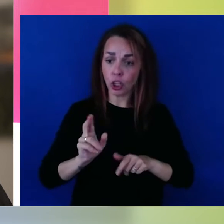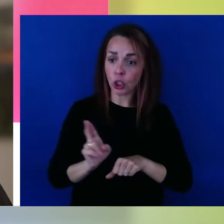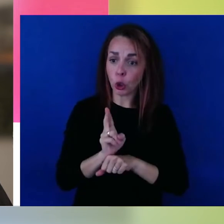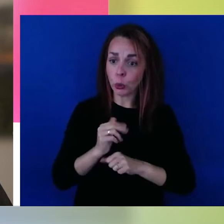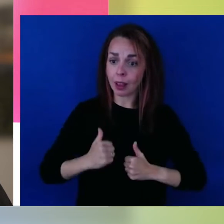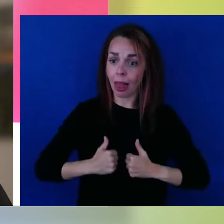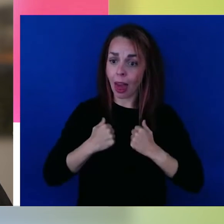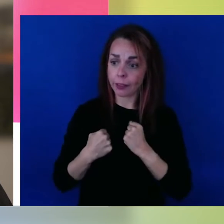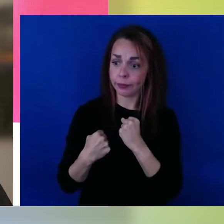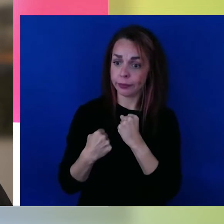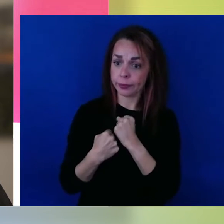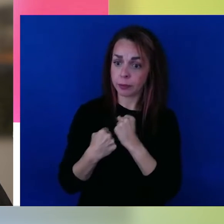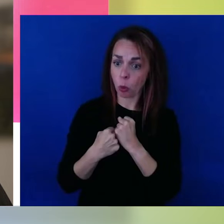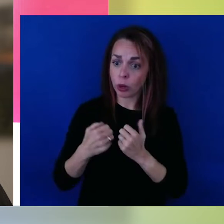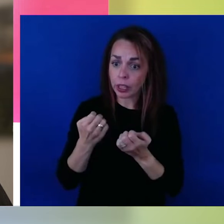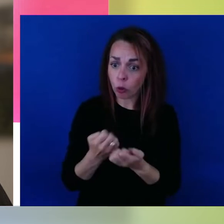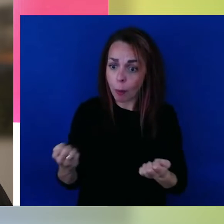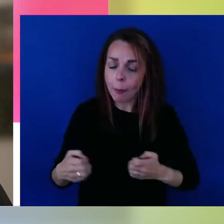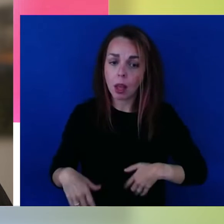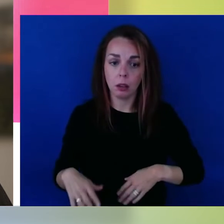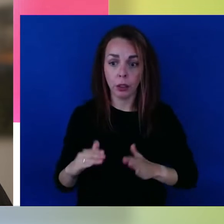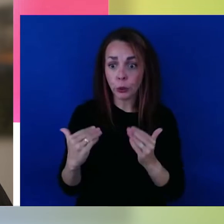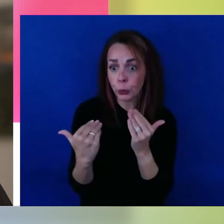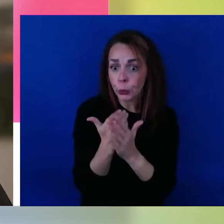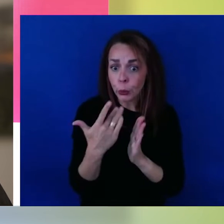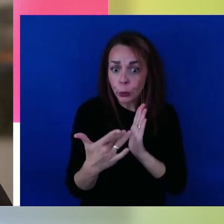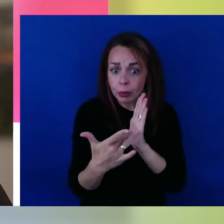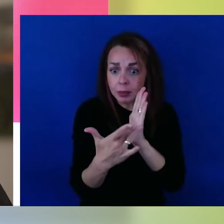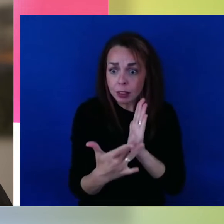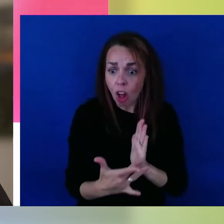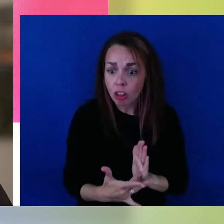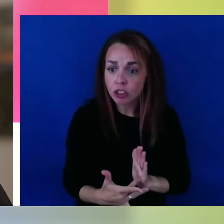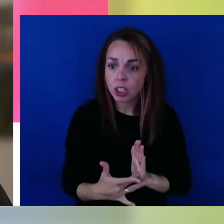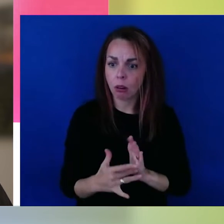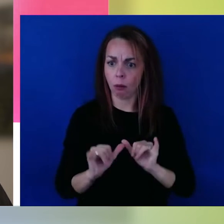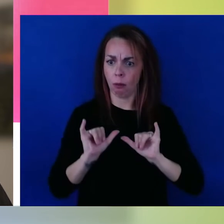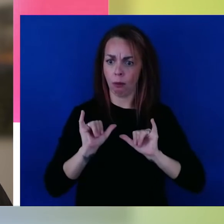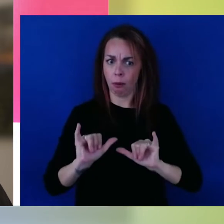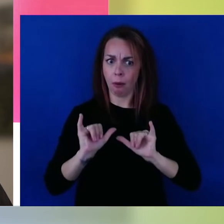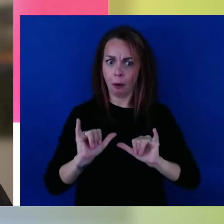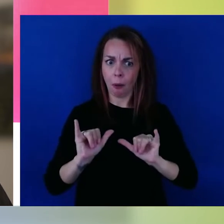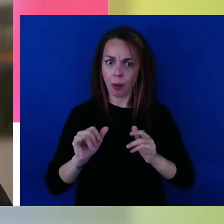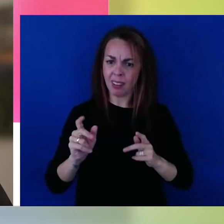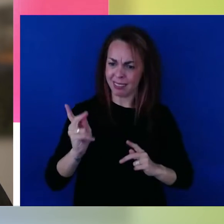and innovative technology, patients were continuing to be productive and purposeful